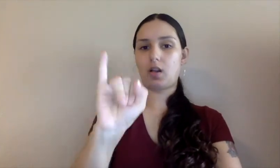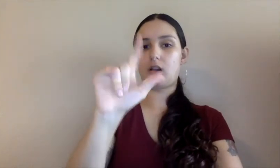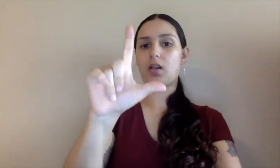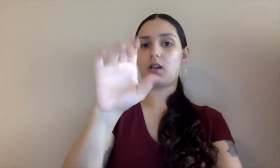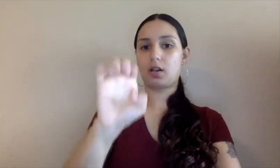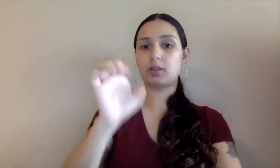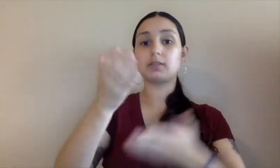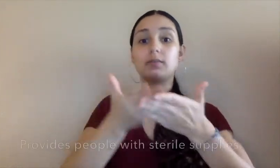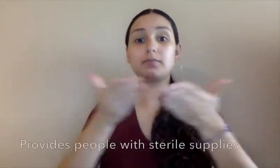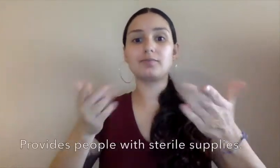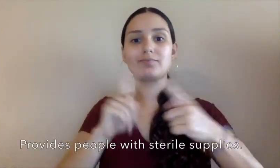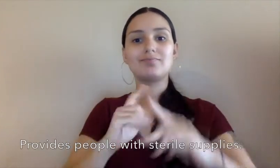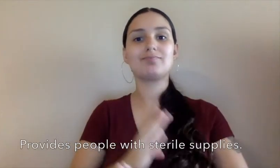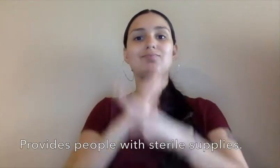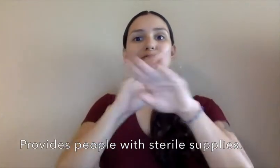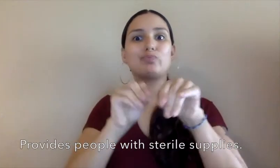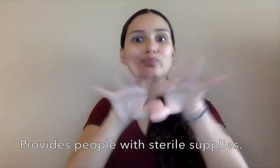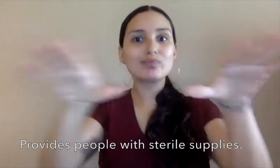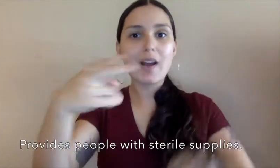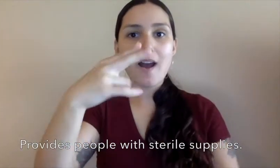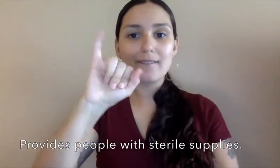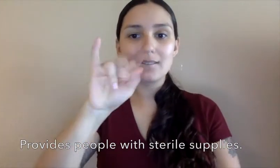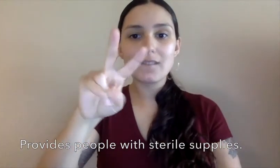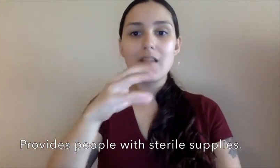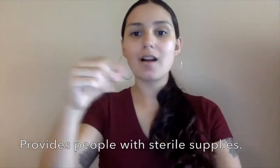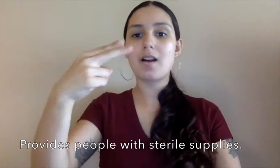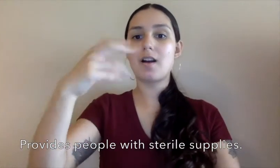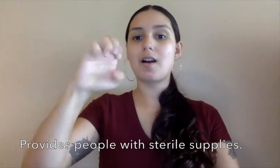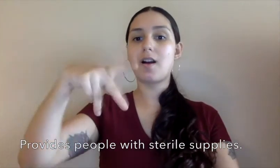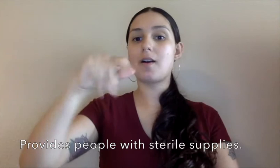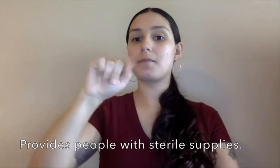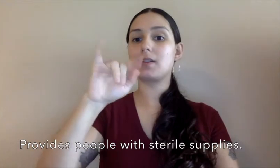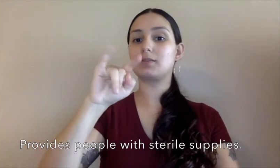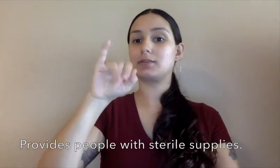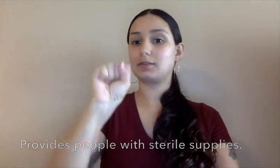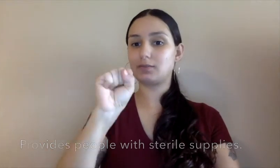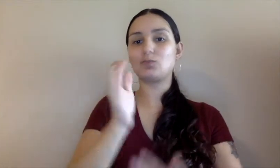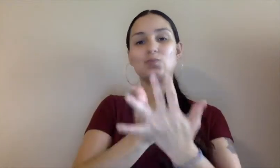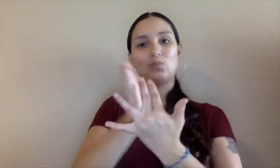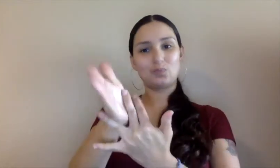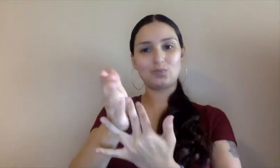So we can prevent the spread of HIV and hepatitis through